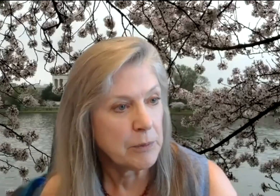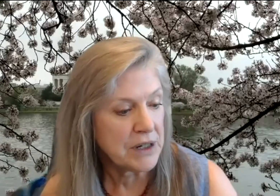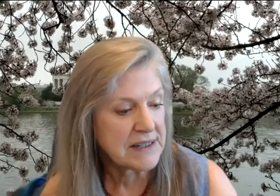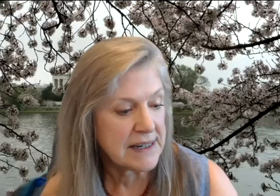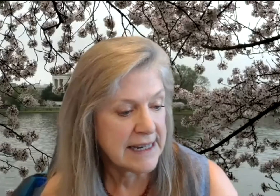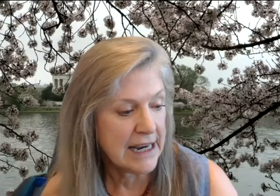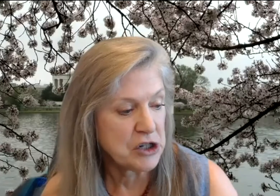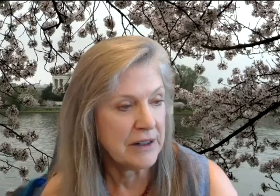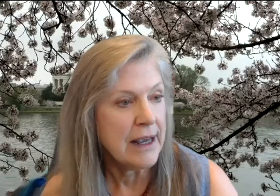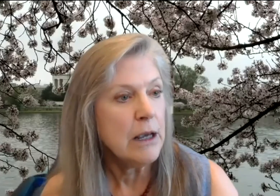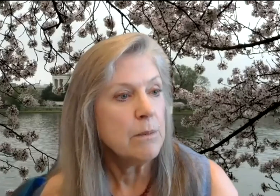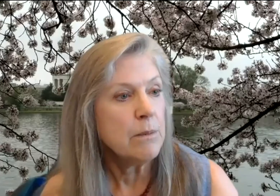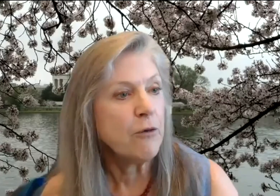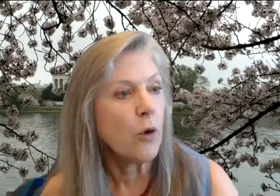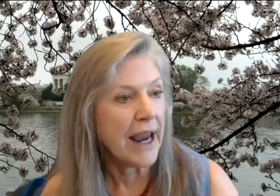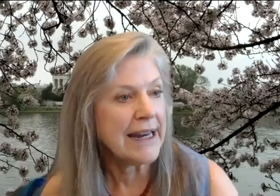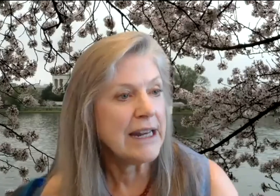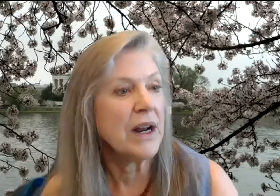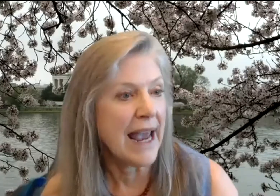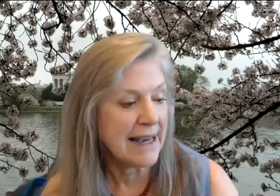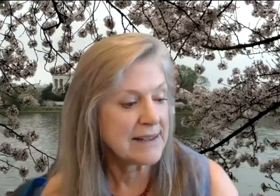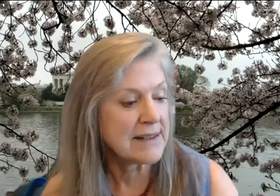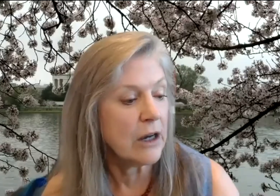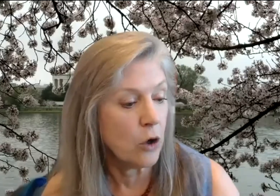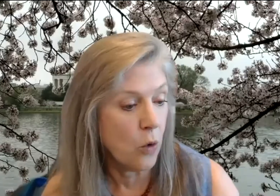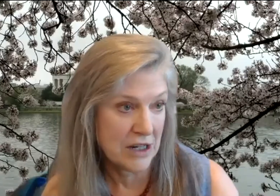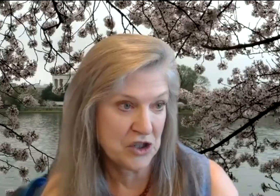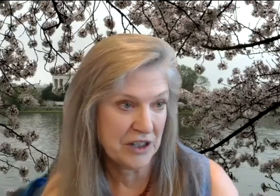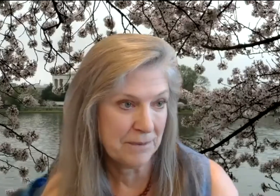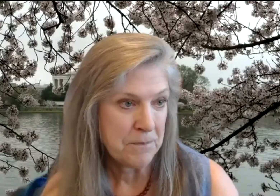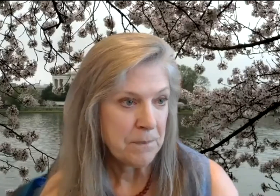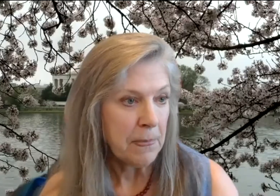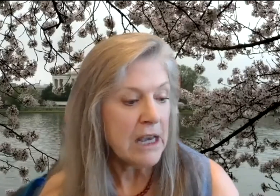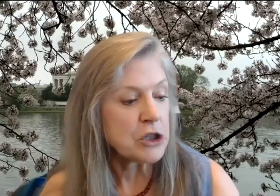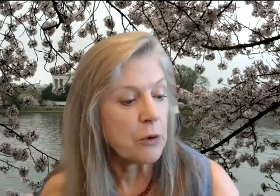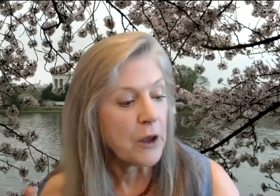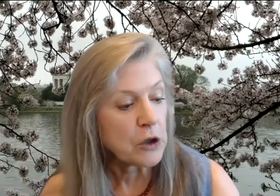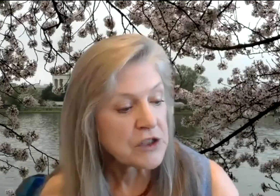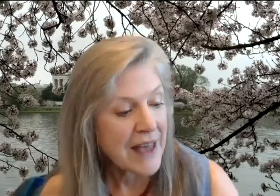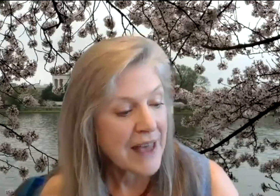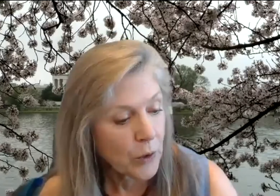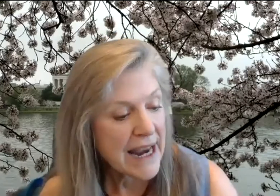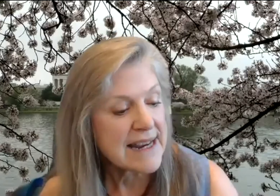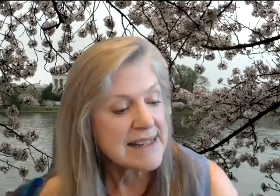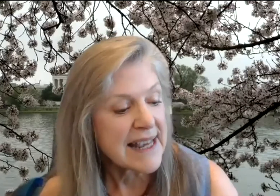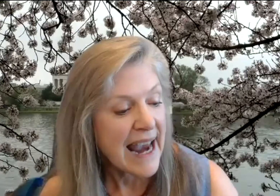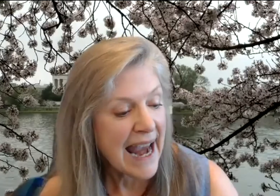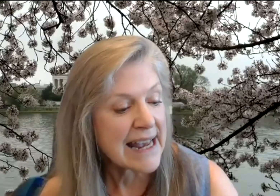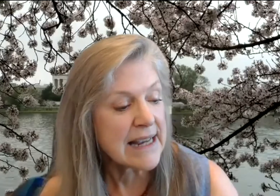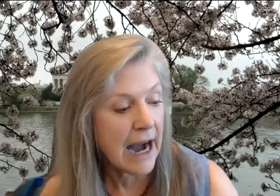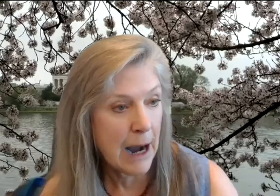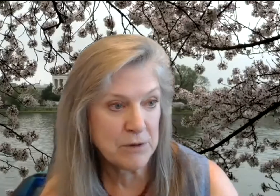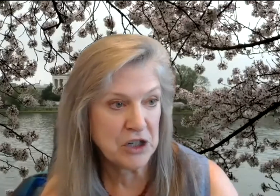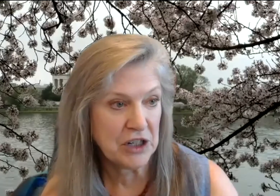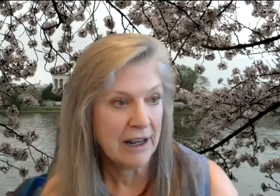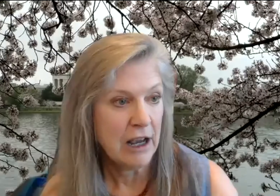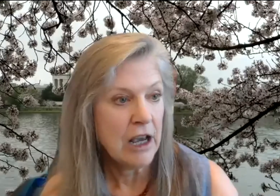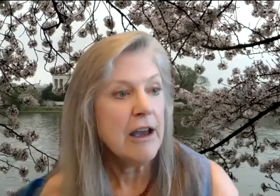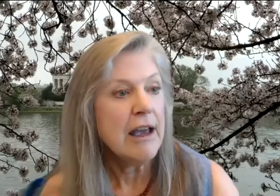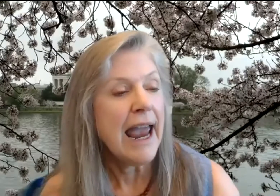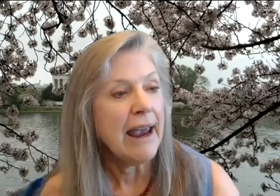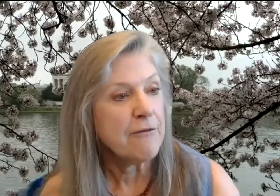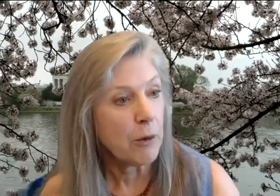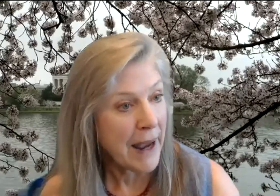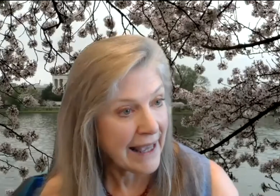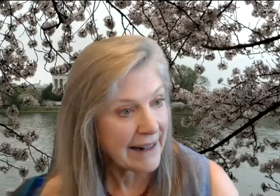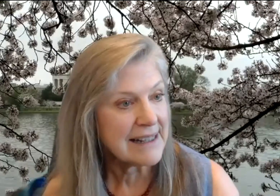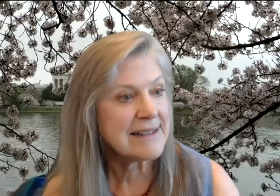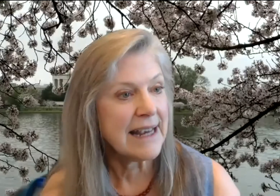a presentation before anyone asks a question. There is that Raise Hand option for panelists